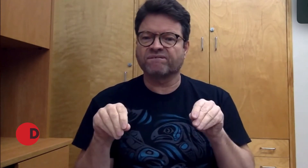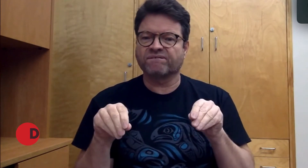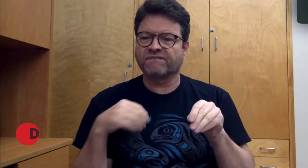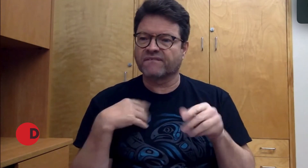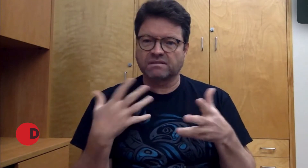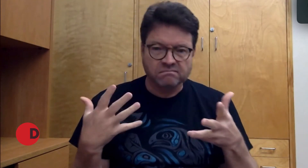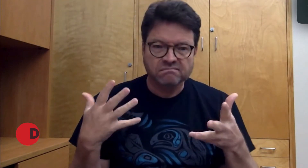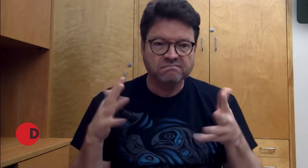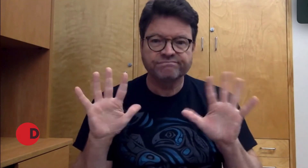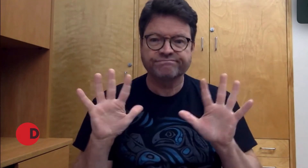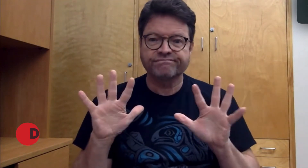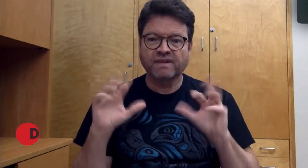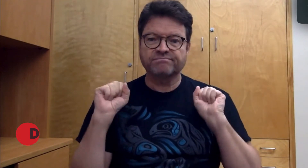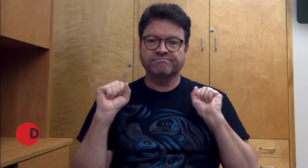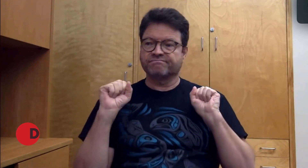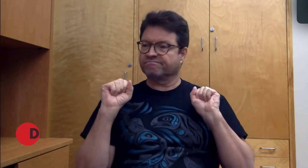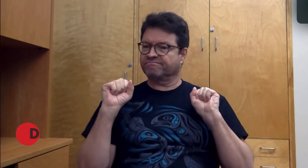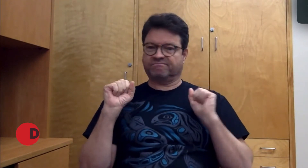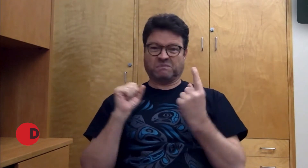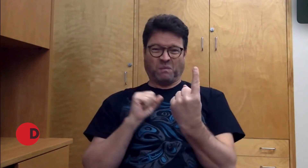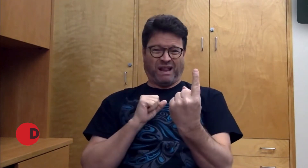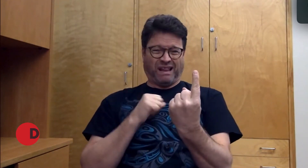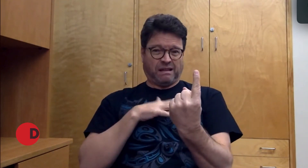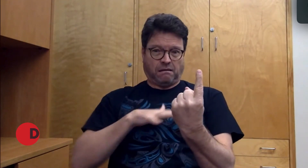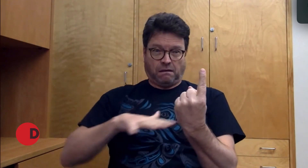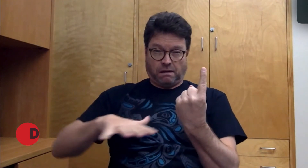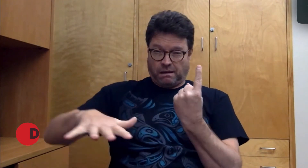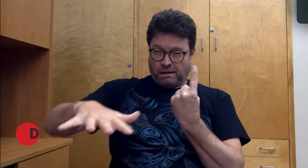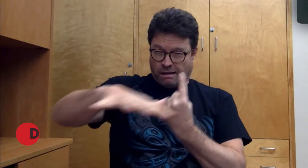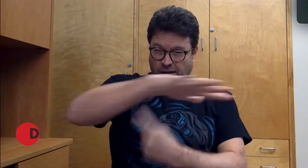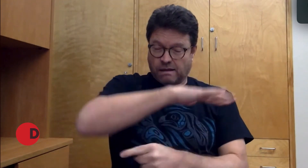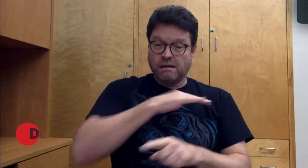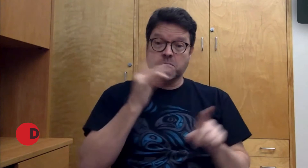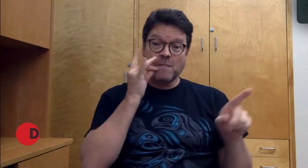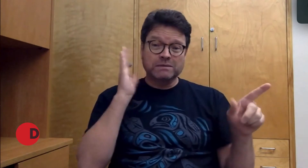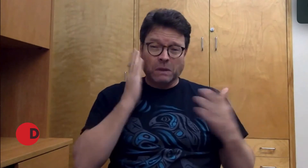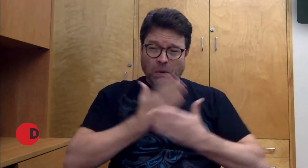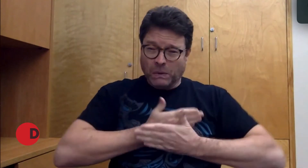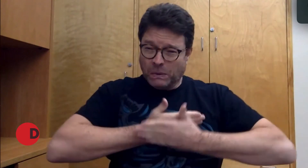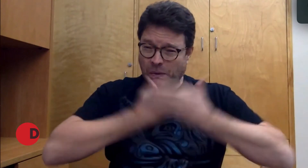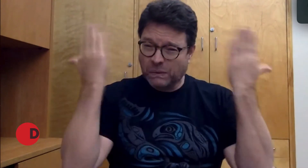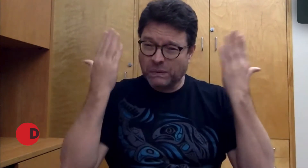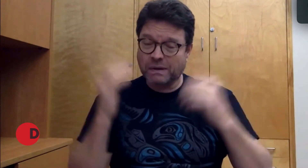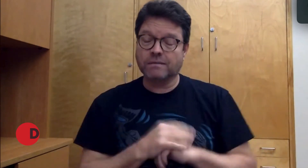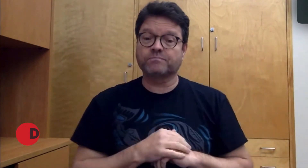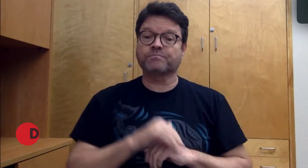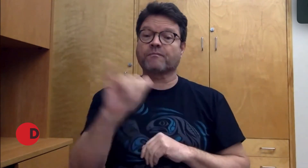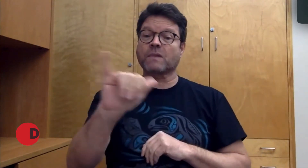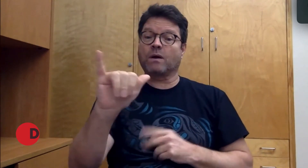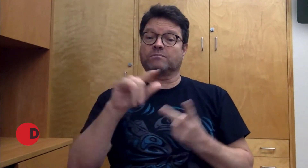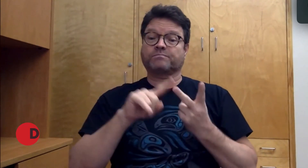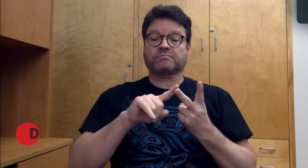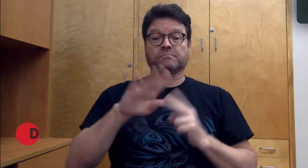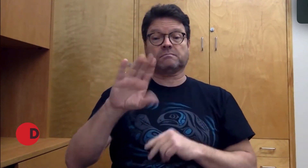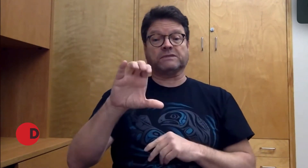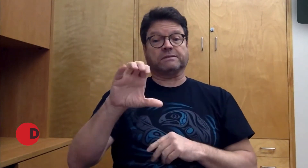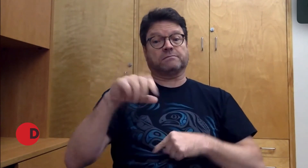and tried to stay connected to the internet, but they turned the wifi off. Everyone left.